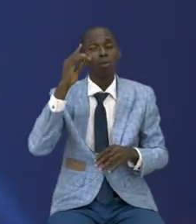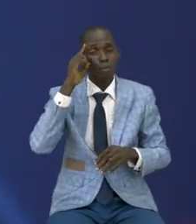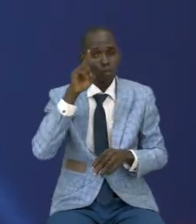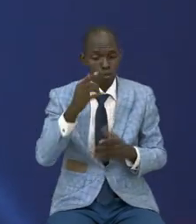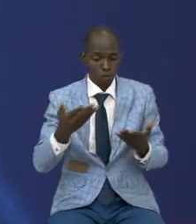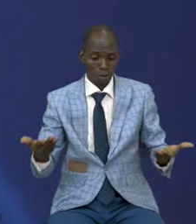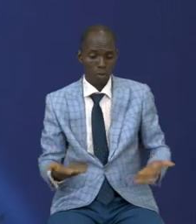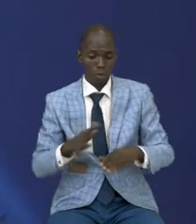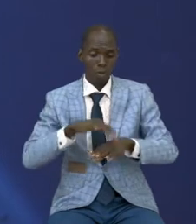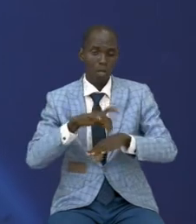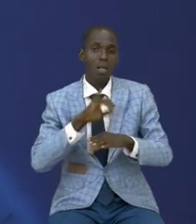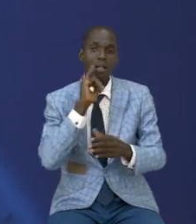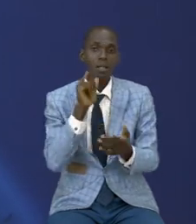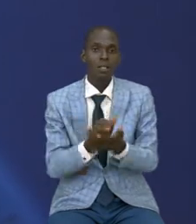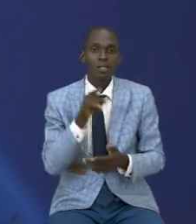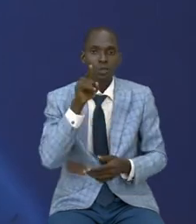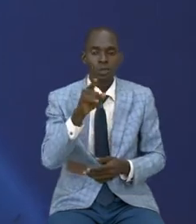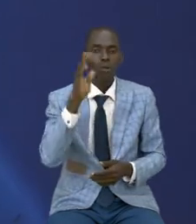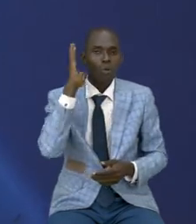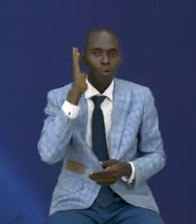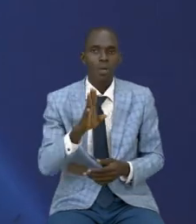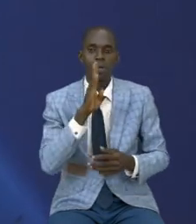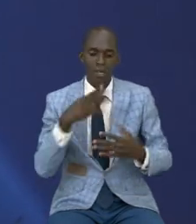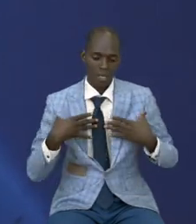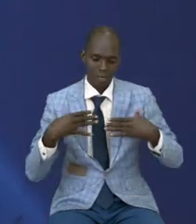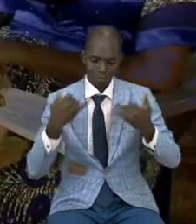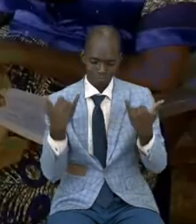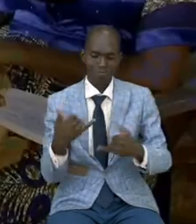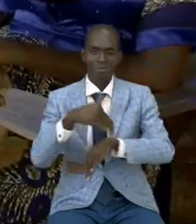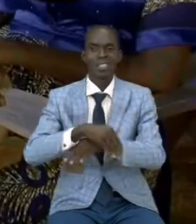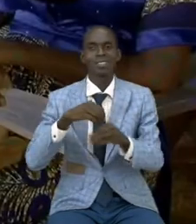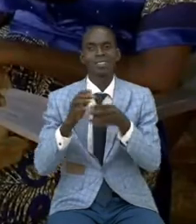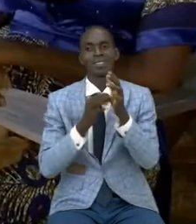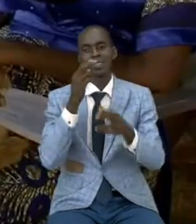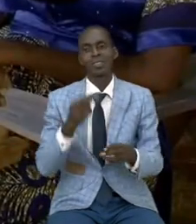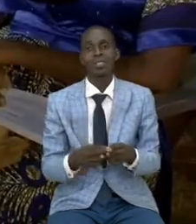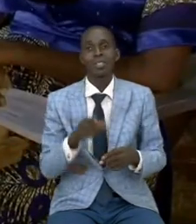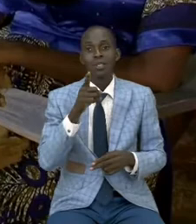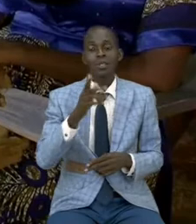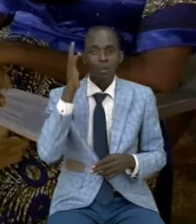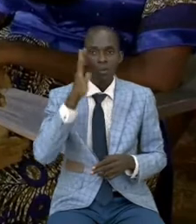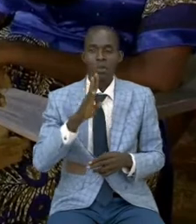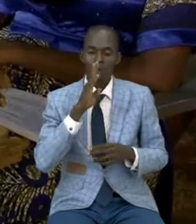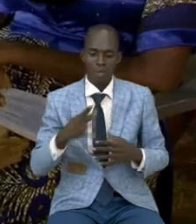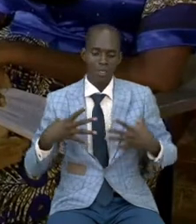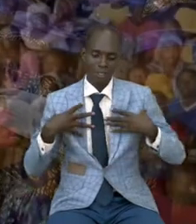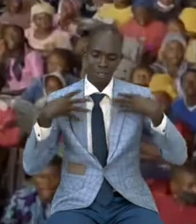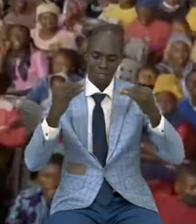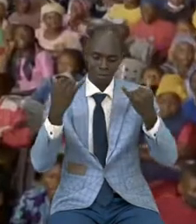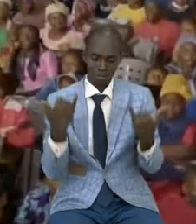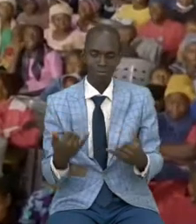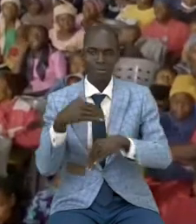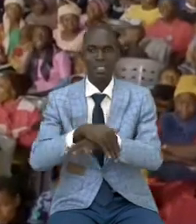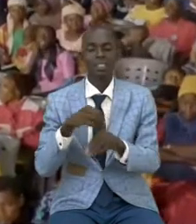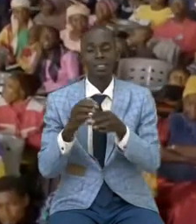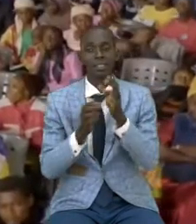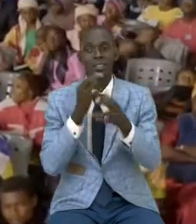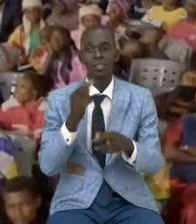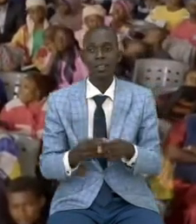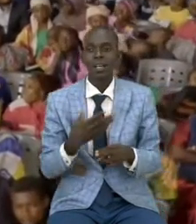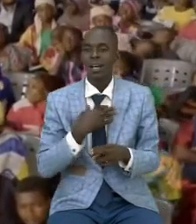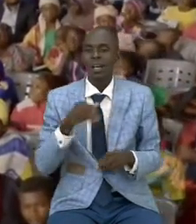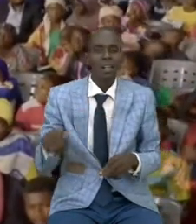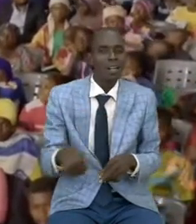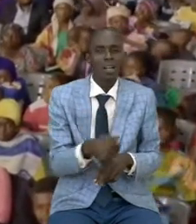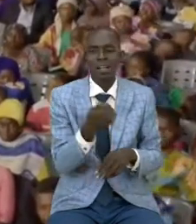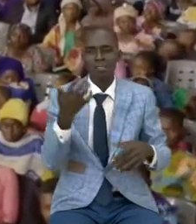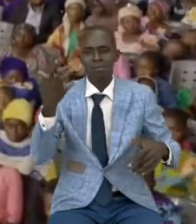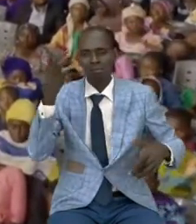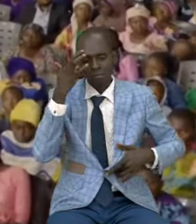is that you will be healed tonight you will be well tonight and any infirmity and any sickness